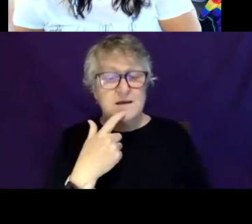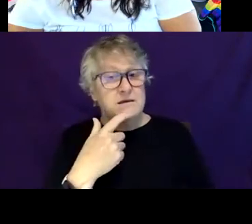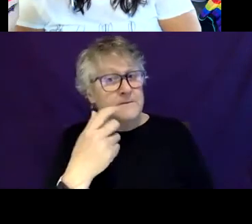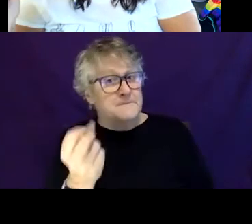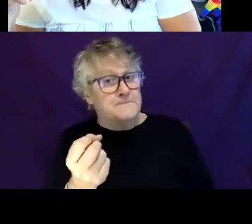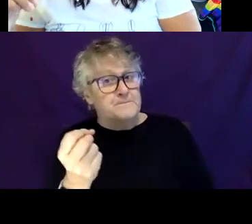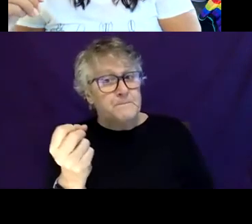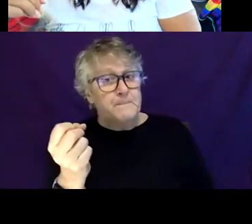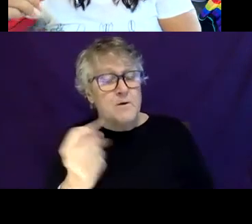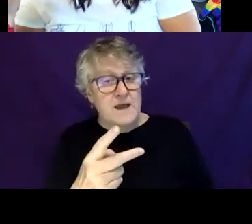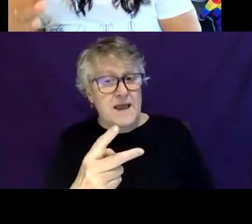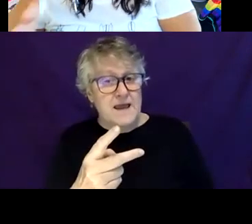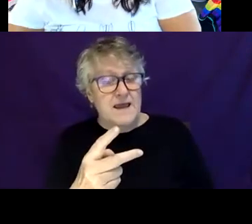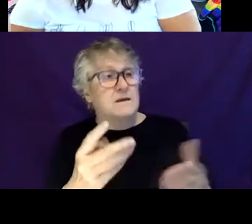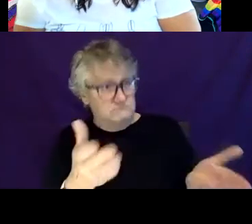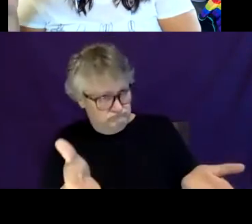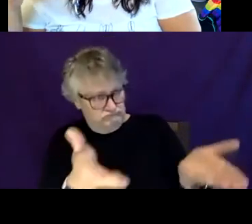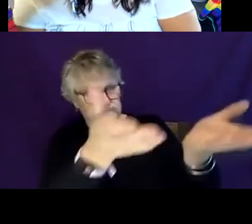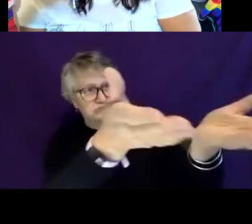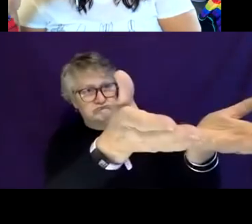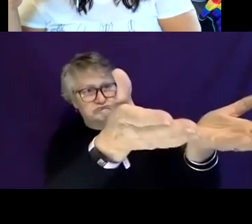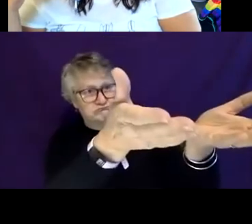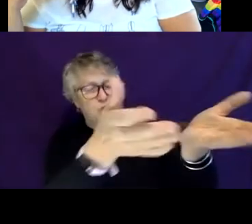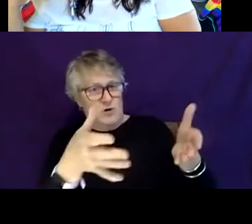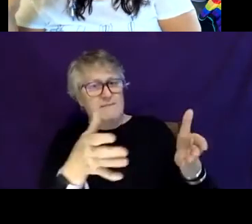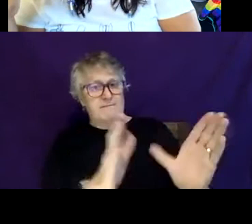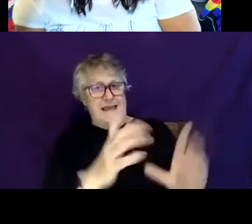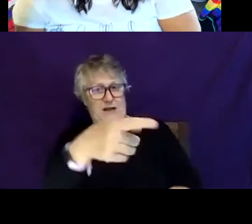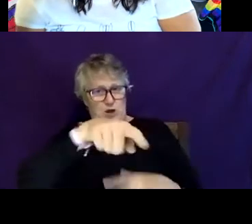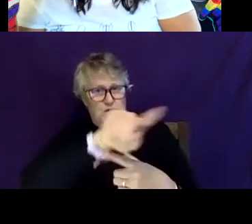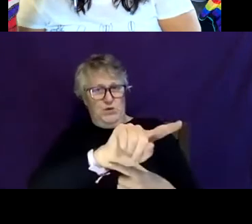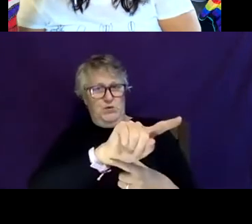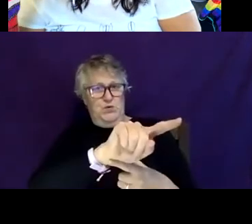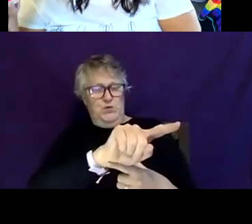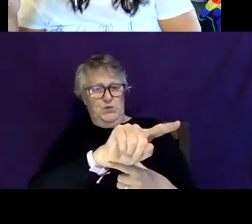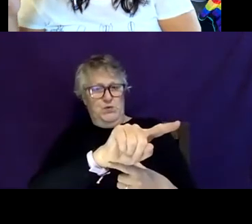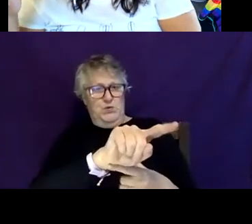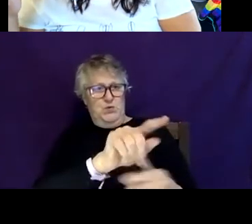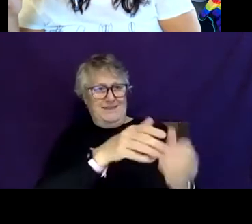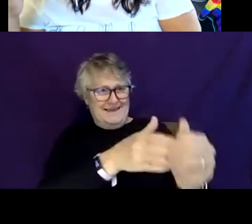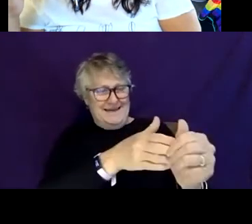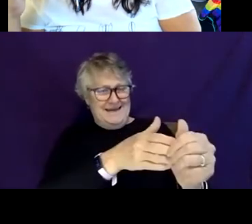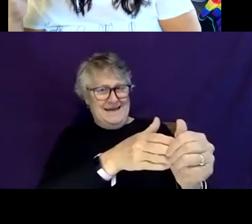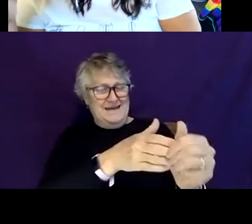going to we're going to let you lead, we're going to we're going to figure out what humility is,